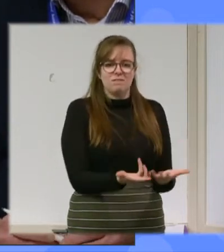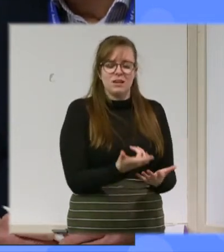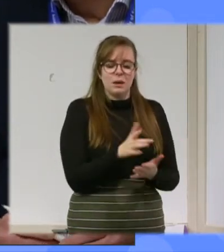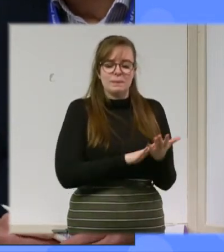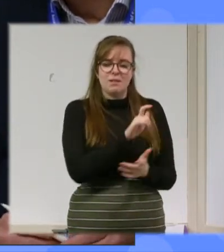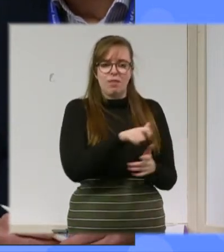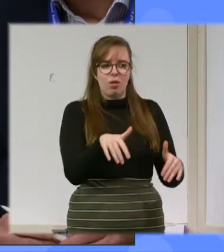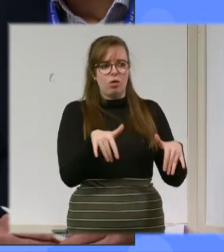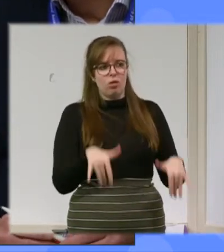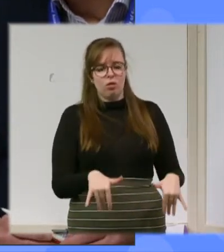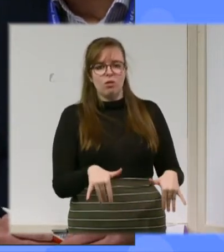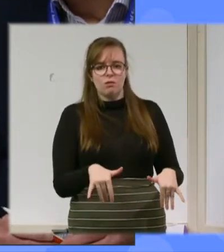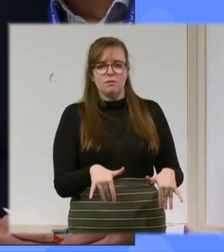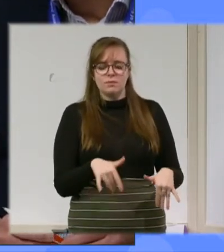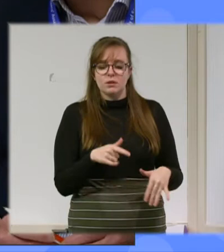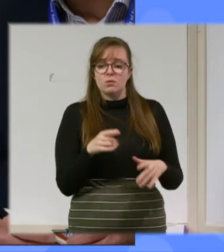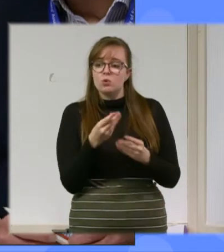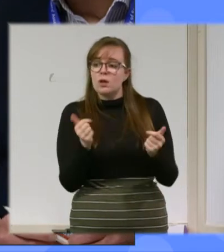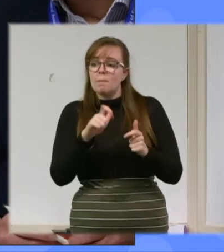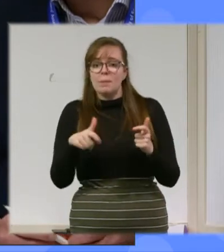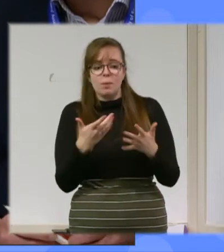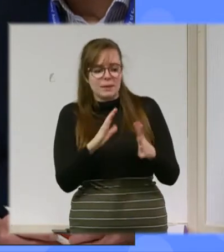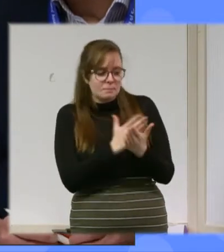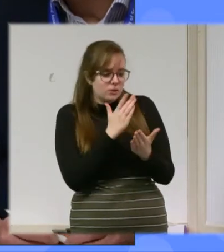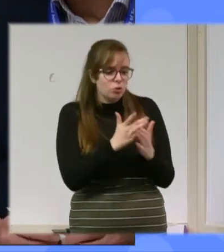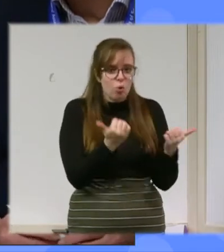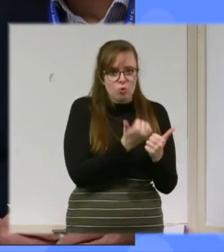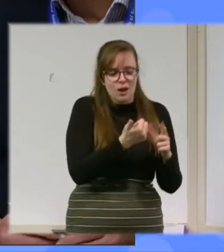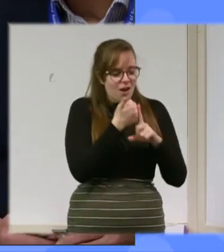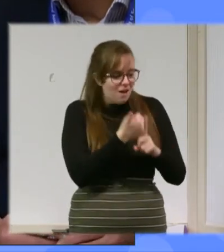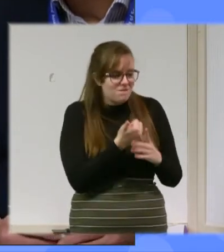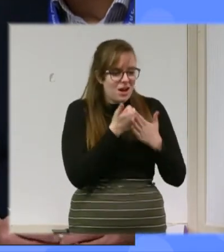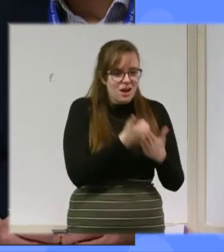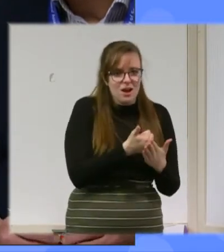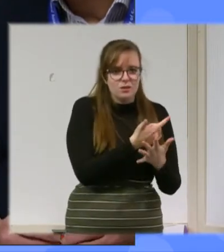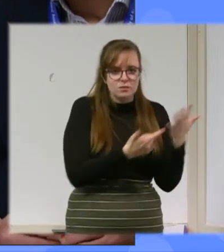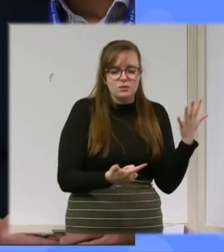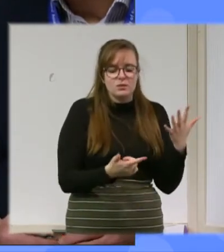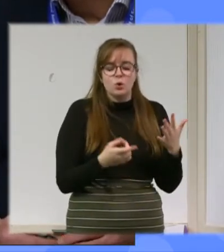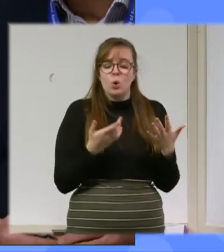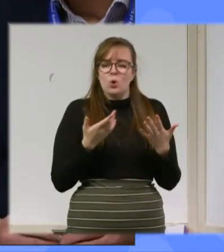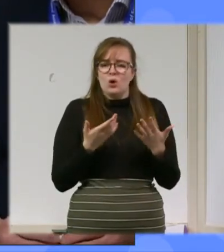people that actually might have made sure that they were okay giving them advice being able to access some of the services so again it's a wider a wider